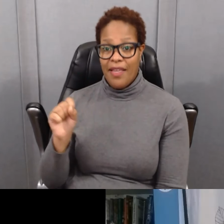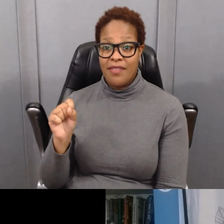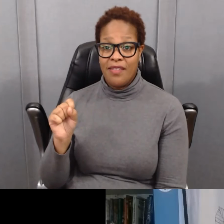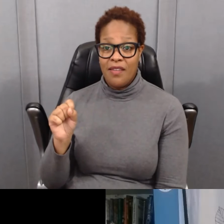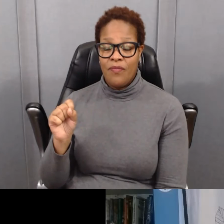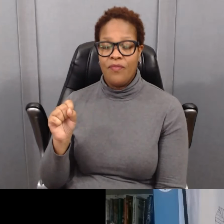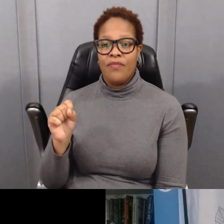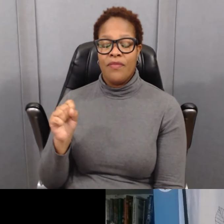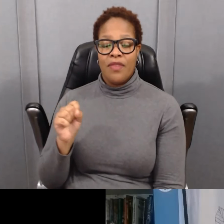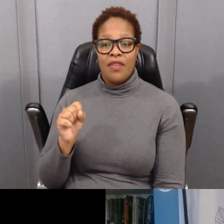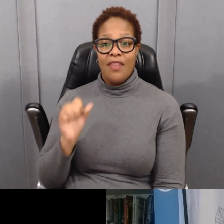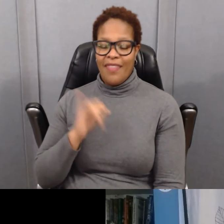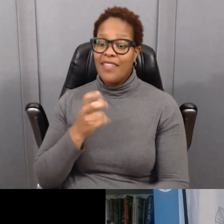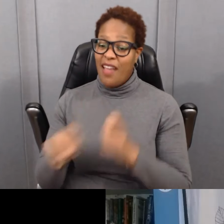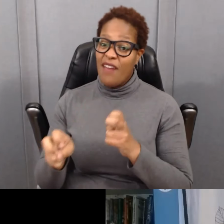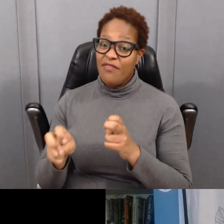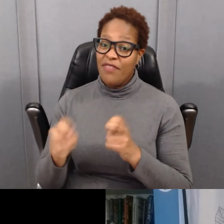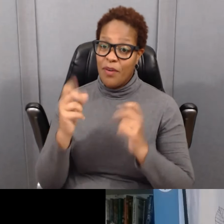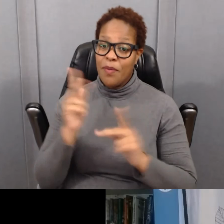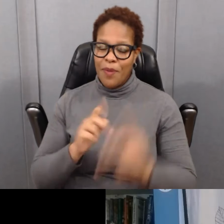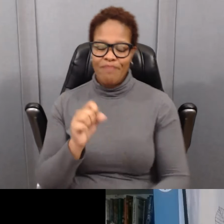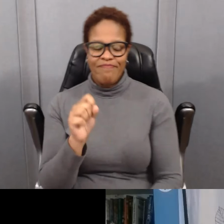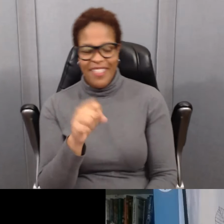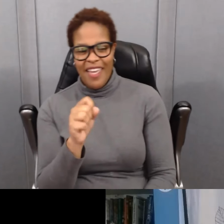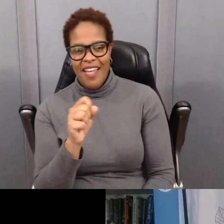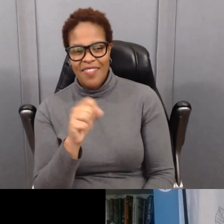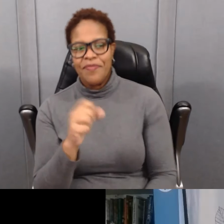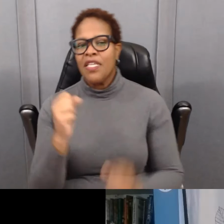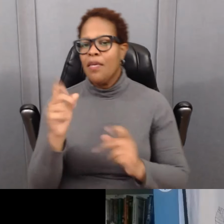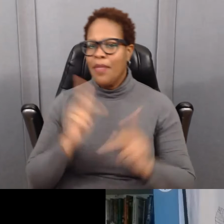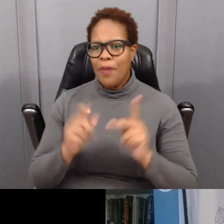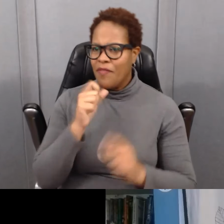That's tough for a lot of folks and a lot of people haven't even considered it, how do you suggest going about that?